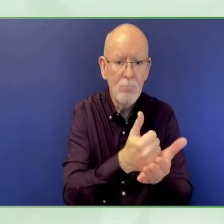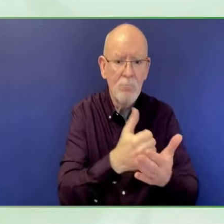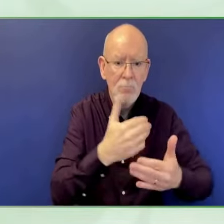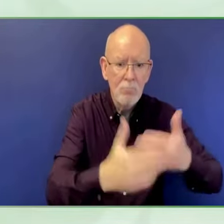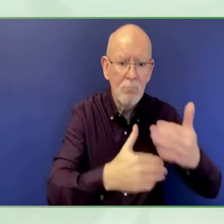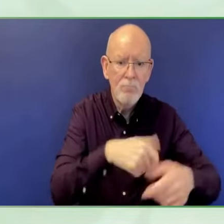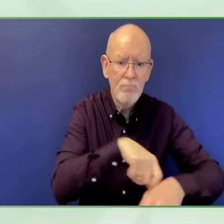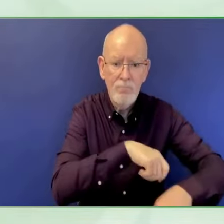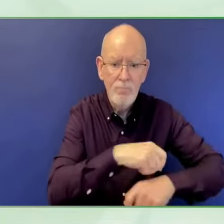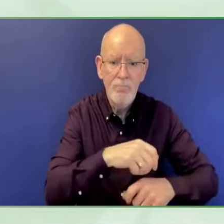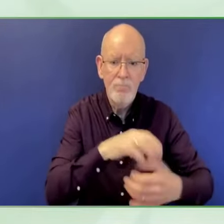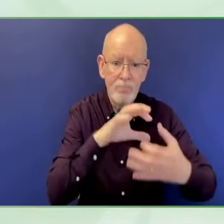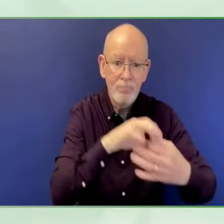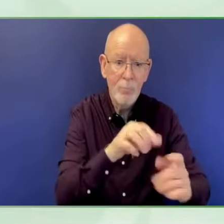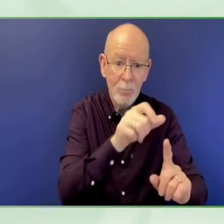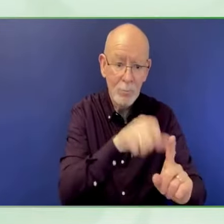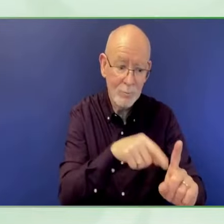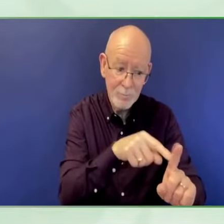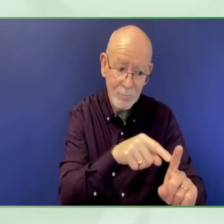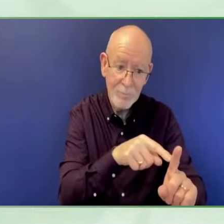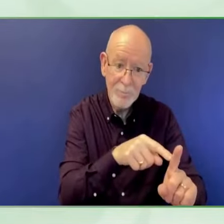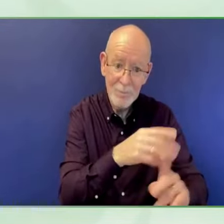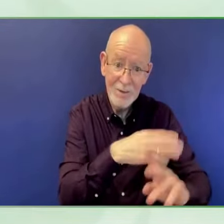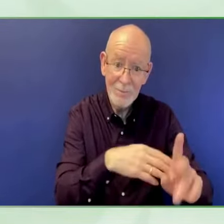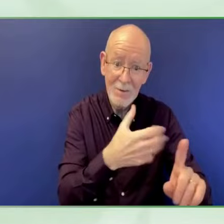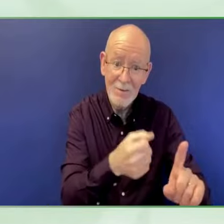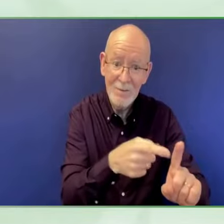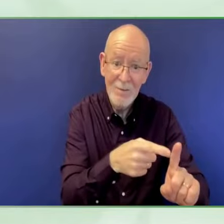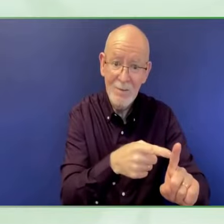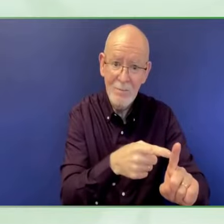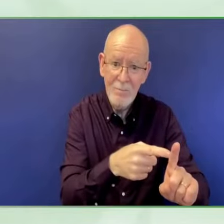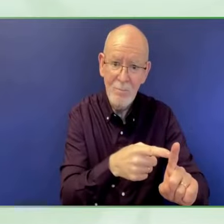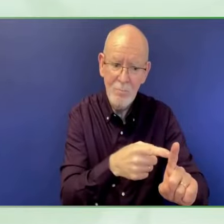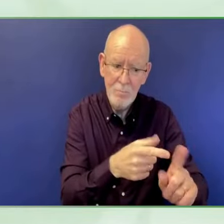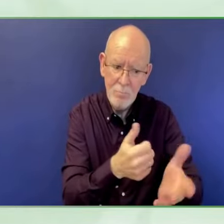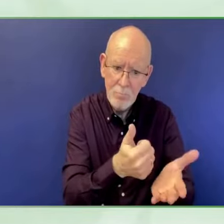and that is part of the present-centred planning process.